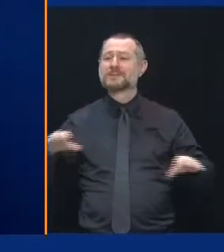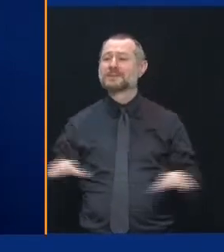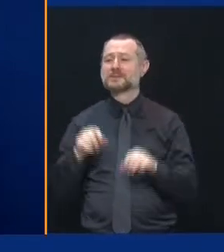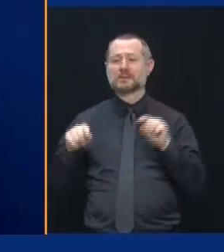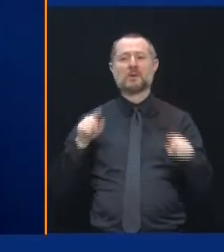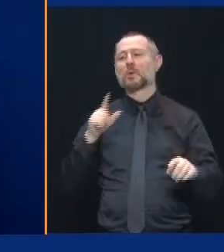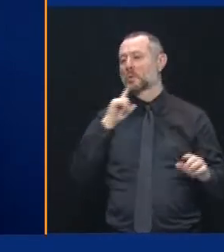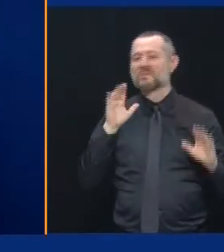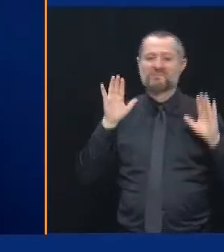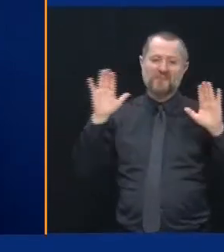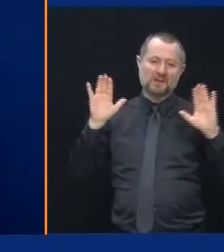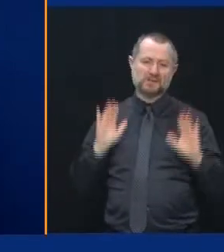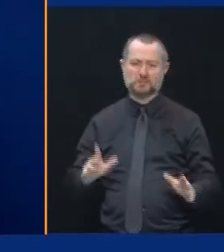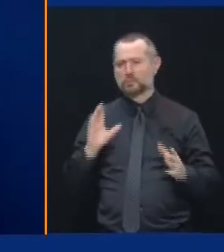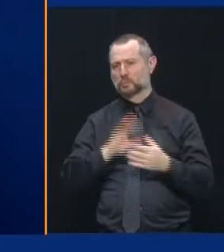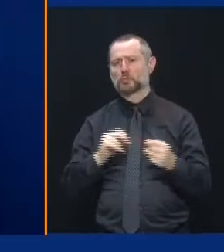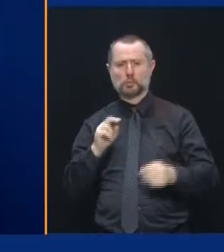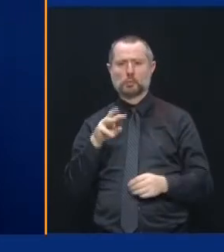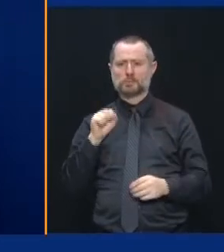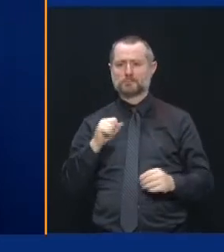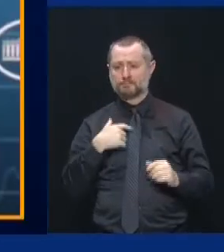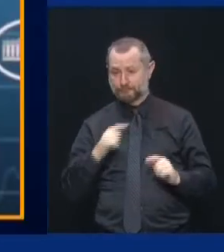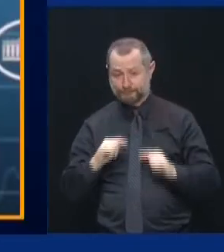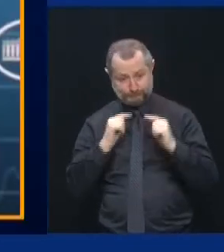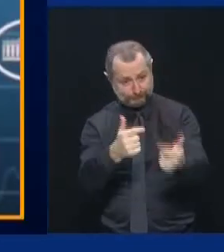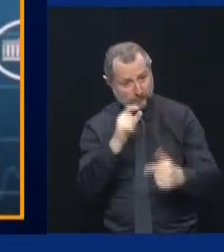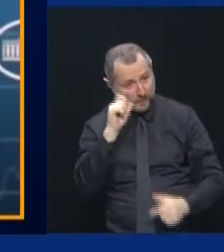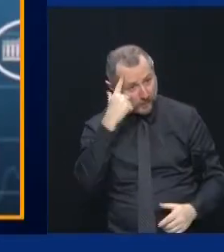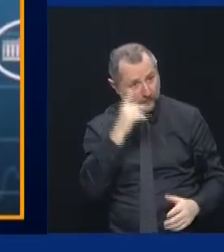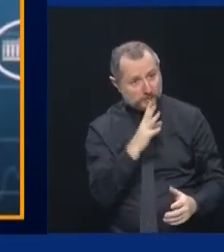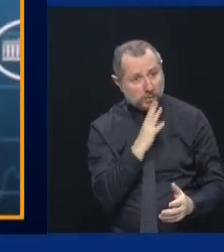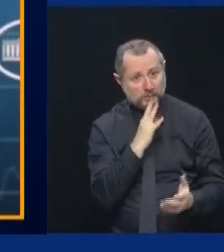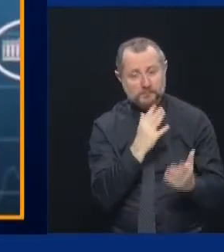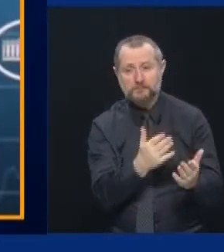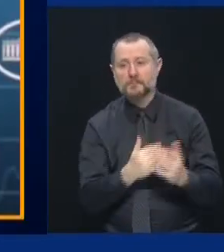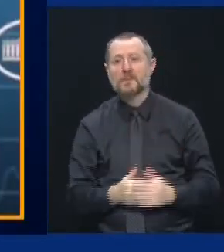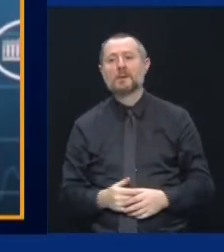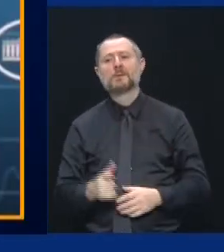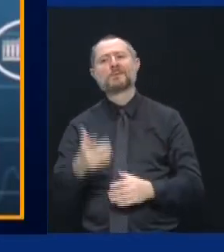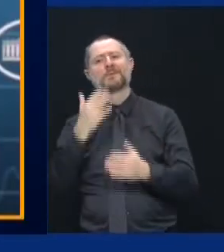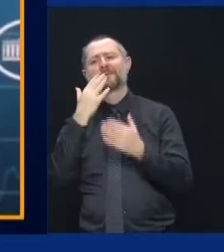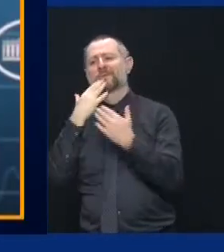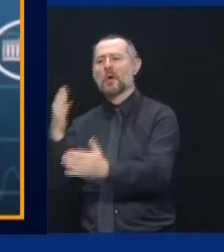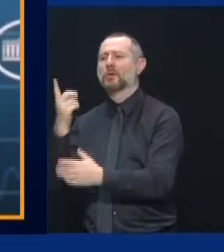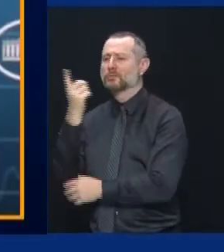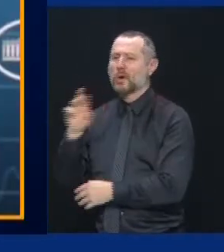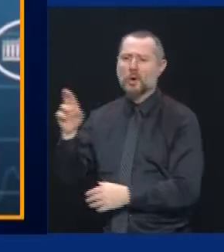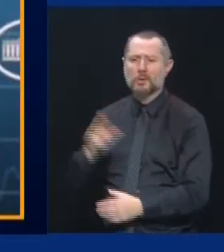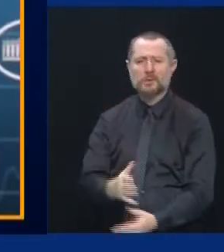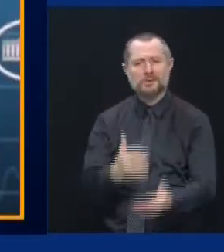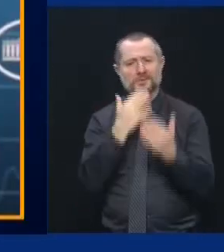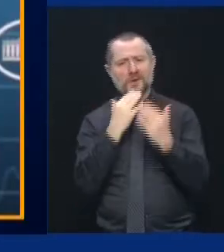EVERYONE WHO'S GOING TO VACCINATE THOUSANDS OF PEOPLE AT THESE SITES. FANTASTIC NEWS.